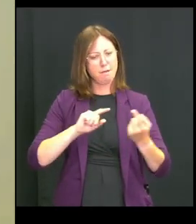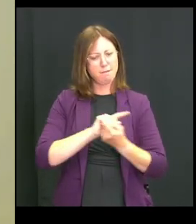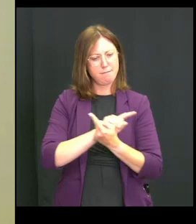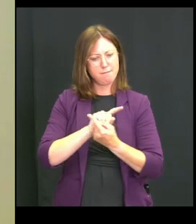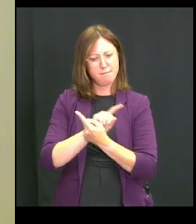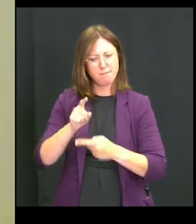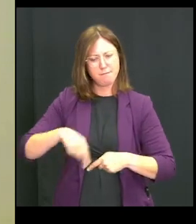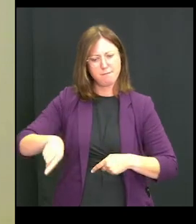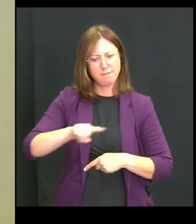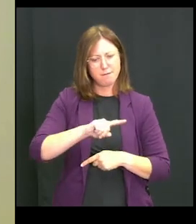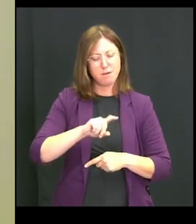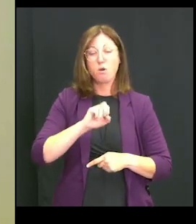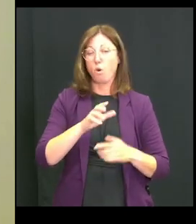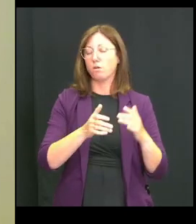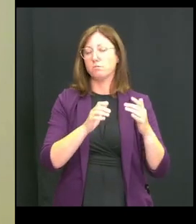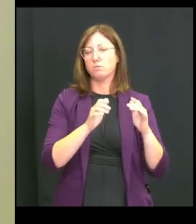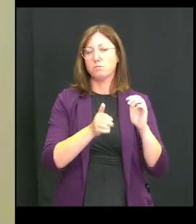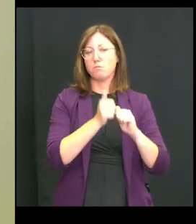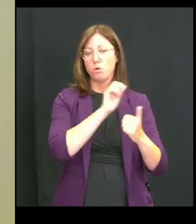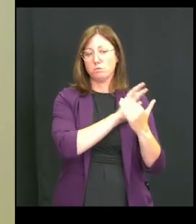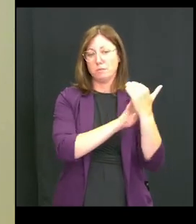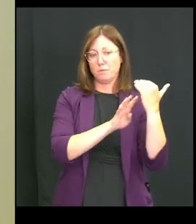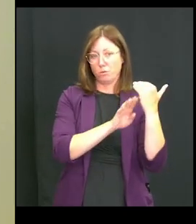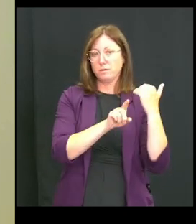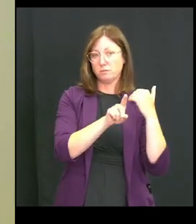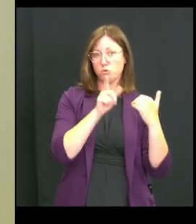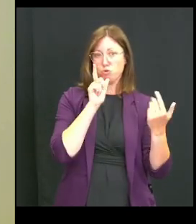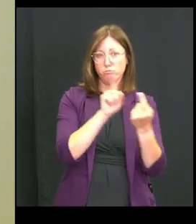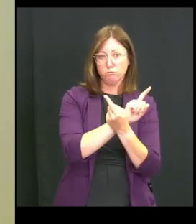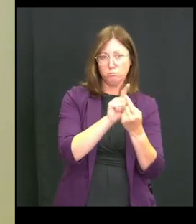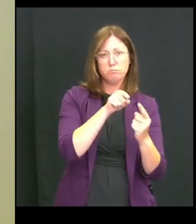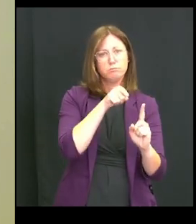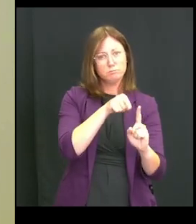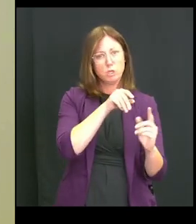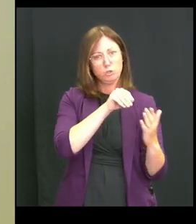most of the immigrants I encounter nowadays are students, people studying here.